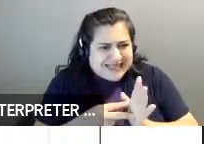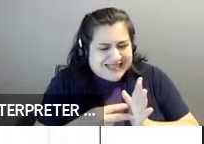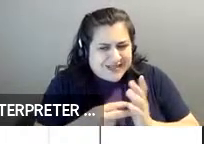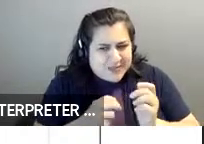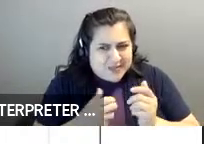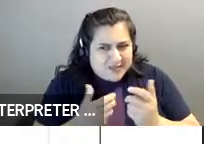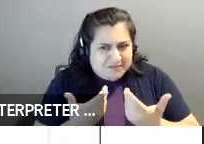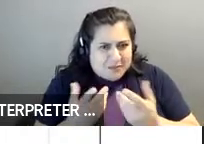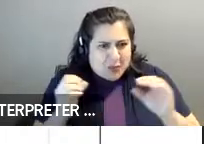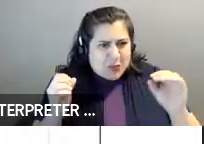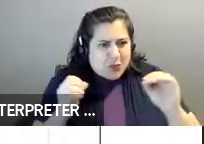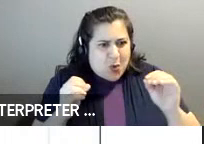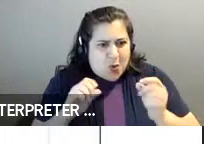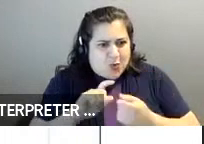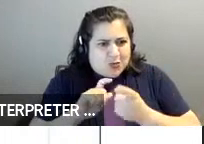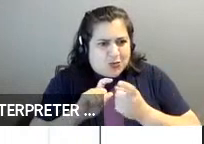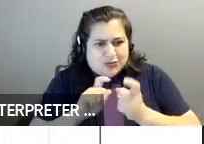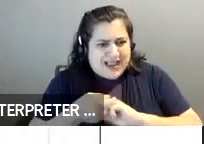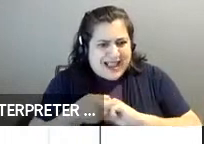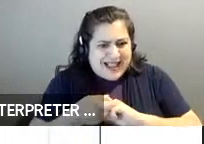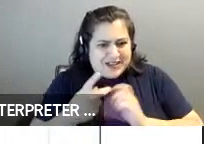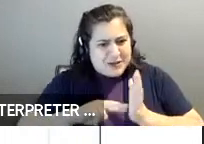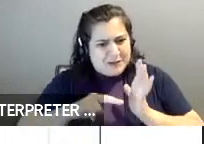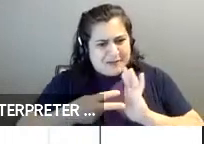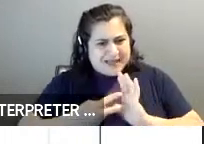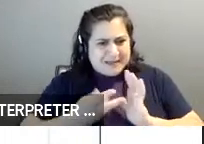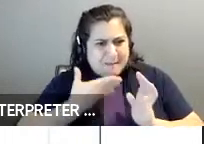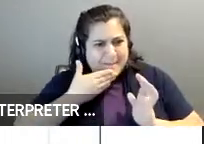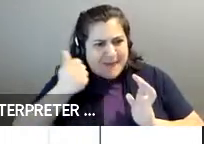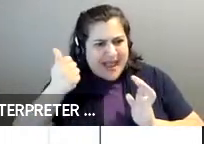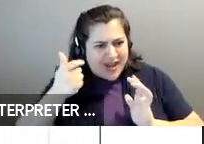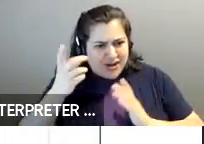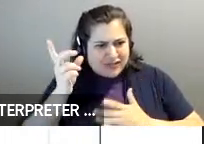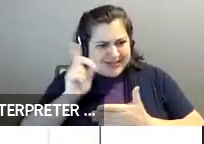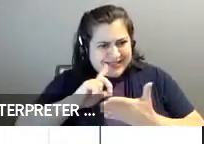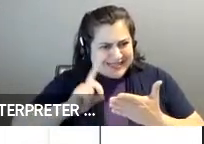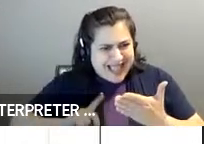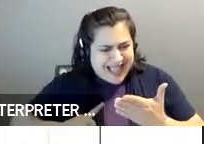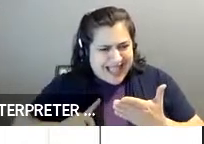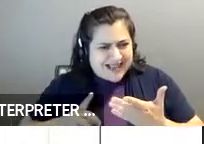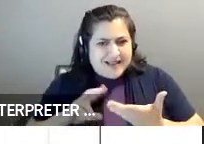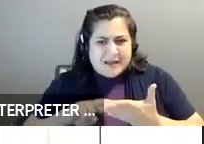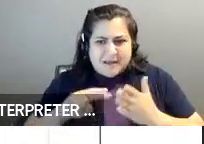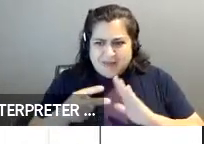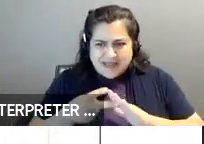change. So it would be more robust in terms of a design and it would be less susceptible to any future